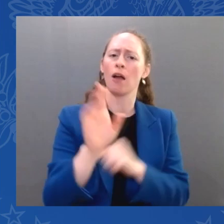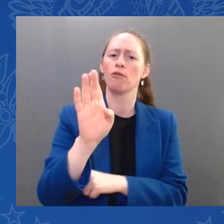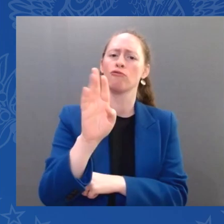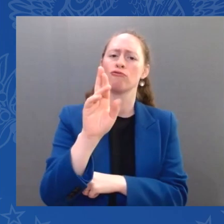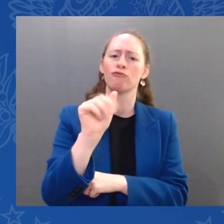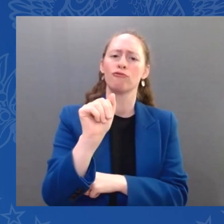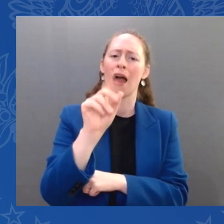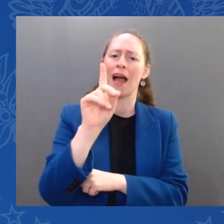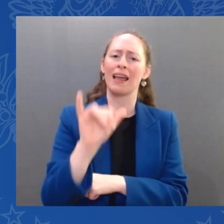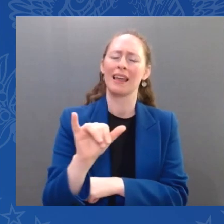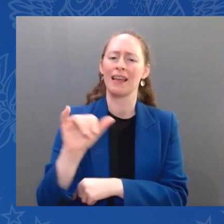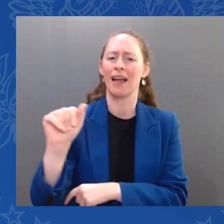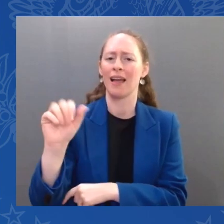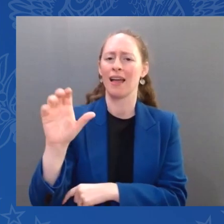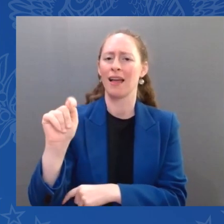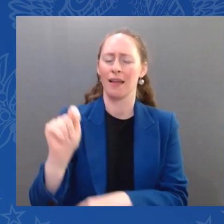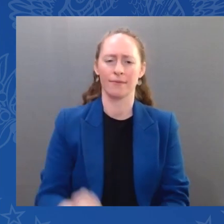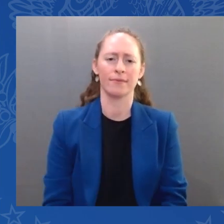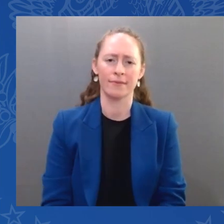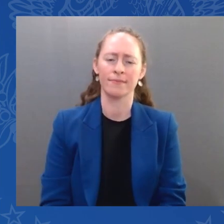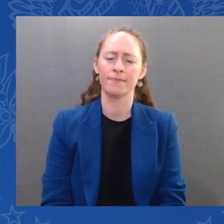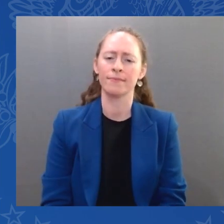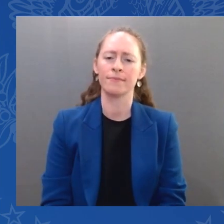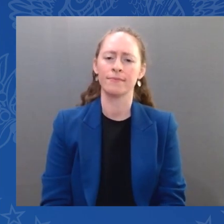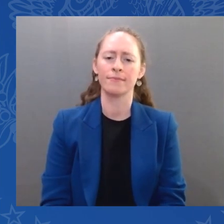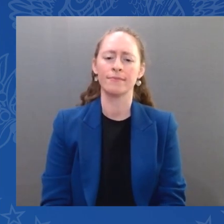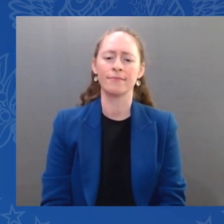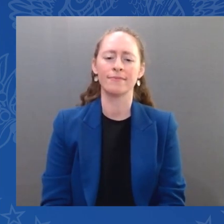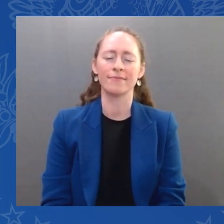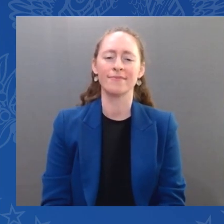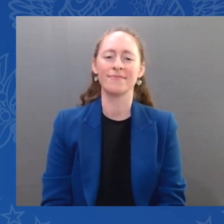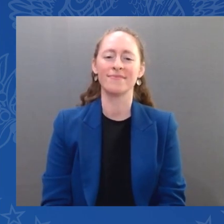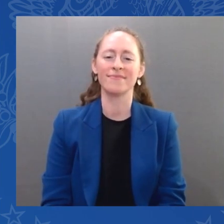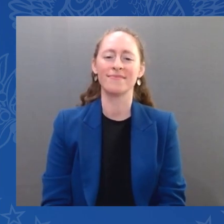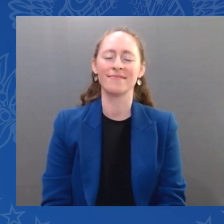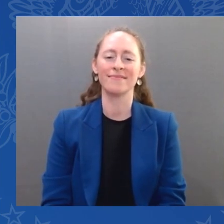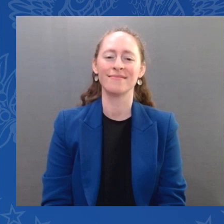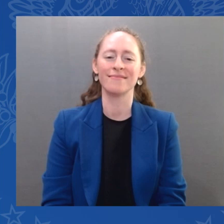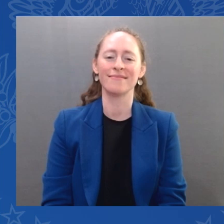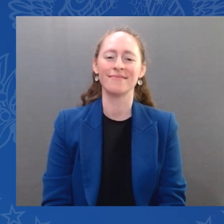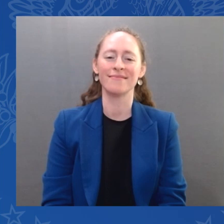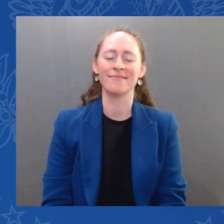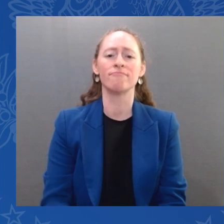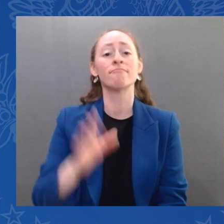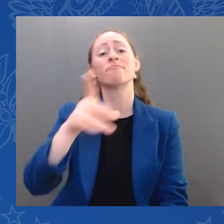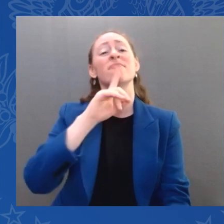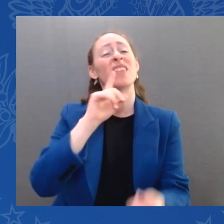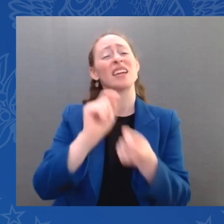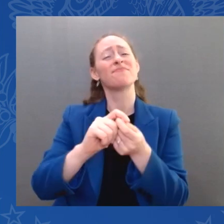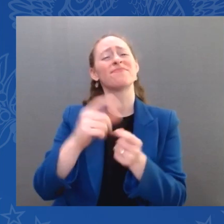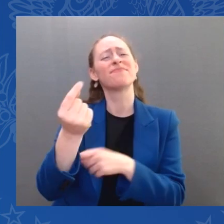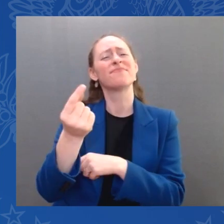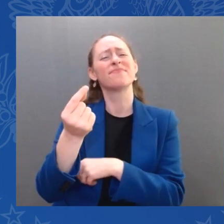which, as we know, is a background check system that has prevented more than 3 million firearms